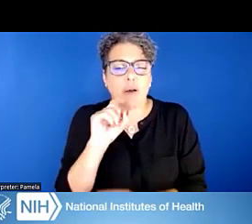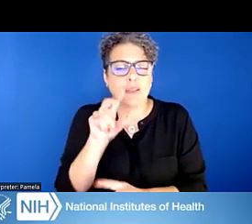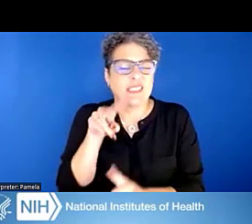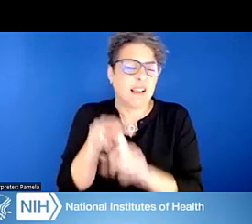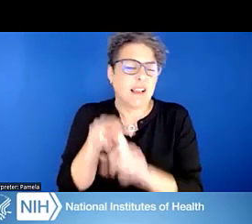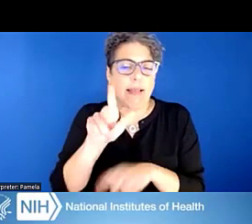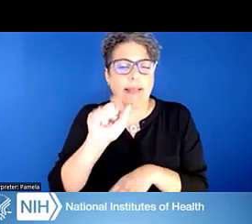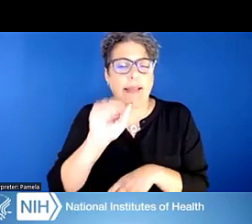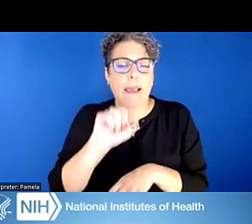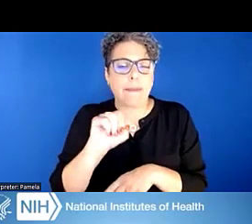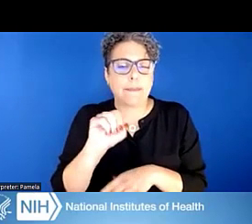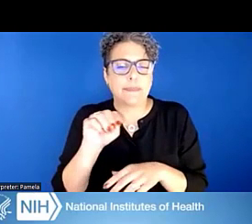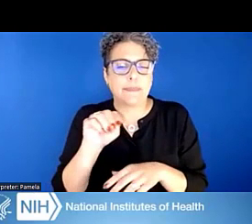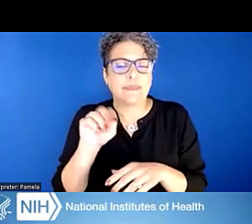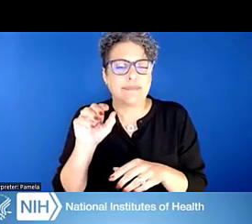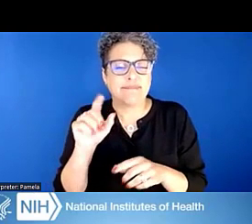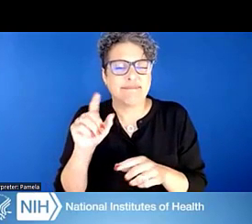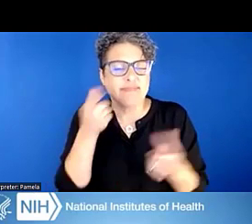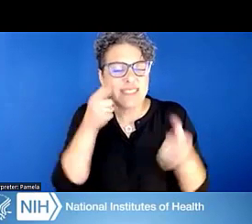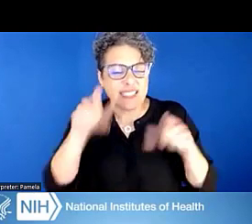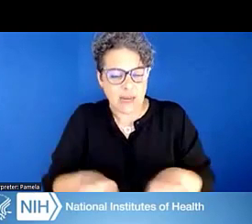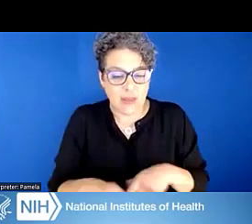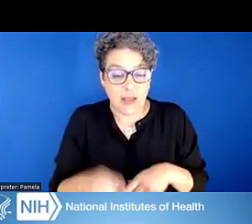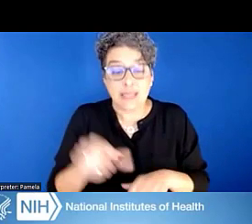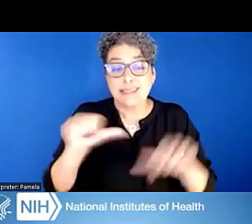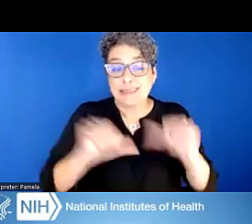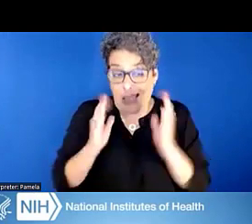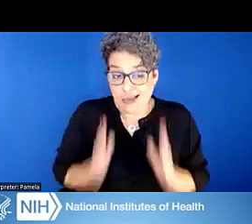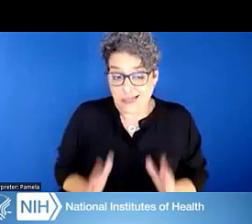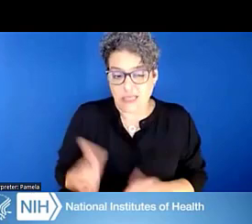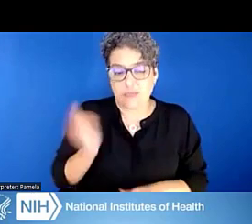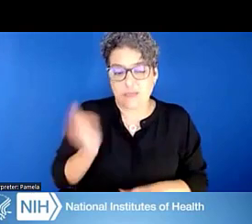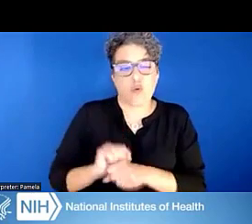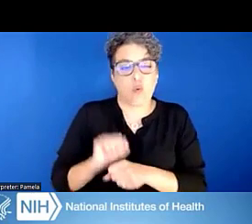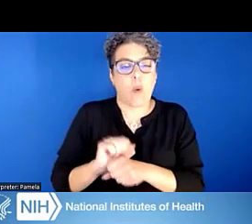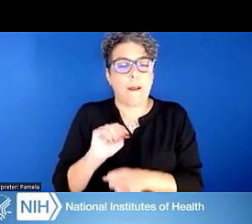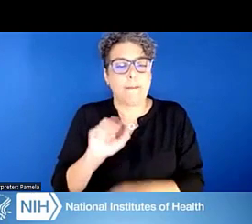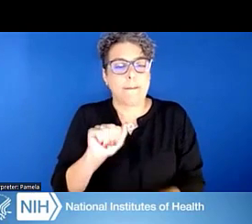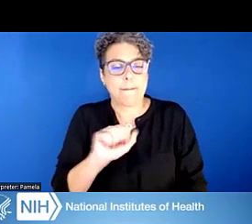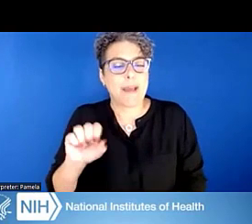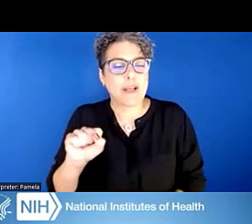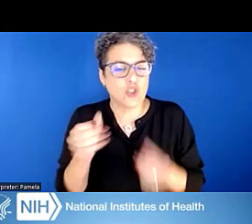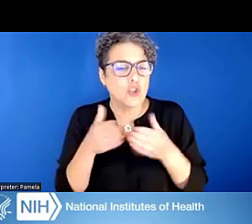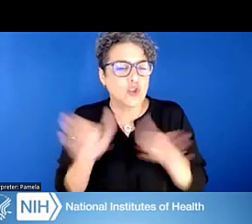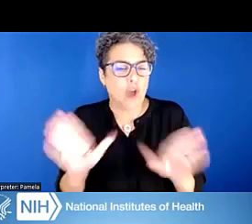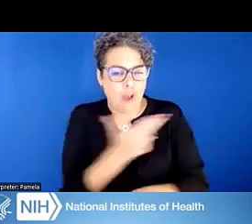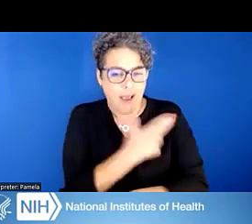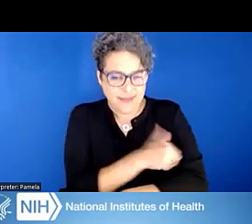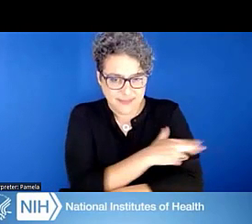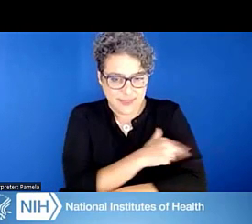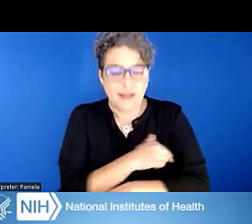who used to work at Massachusetts General Hospital, so they identified .. They conducted the research misconduct investigation,